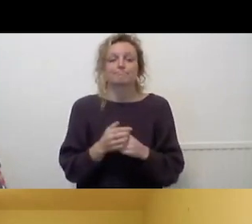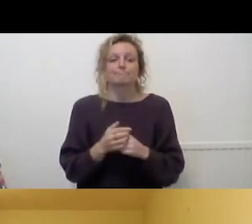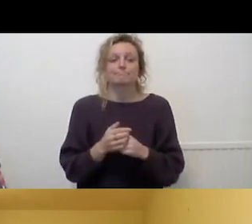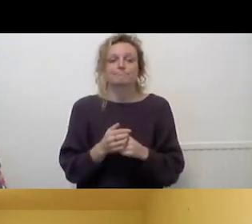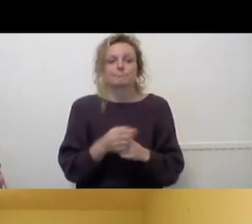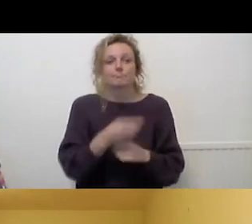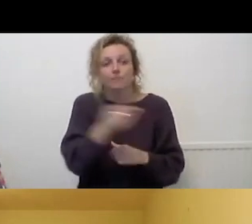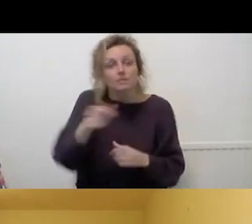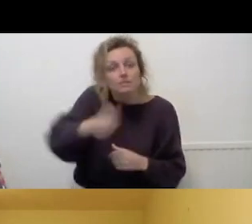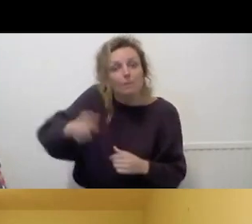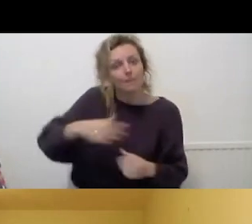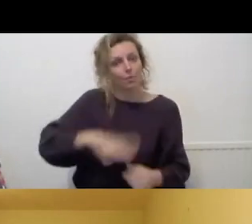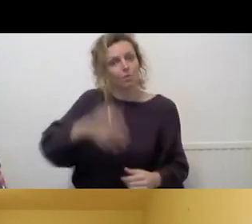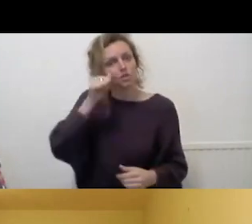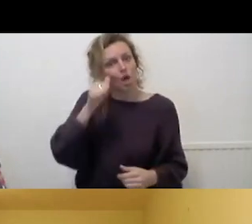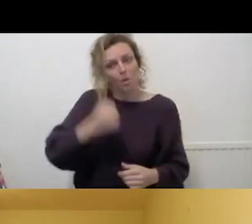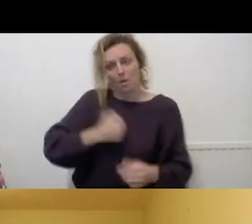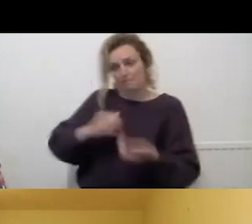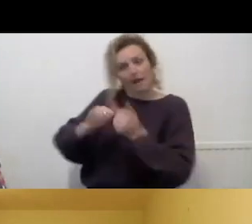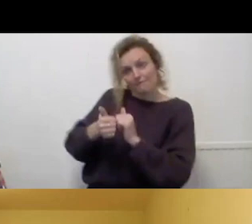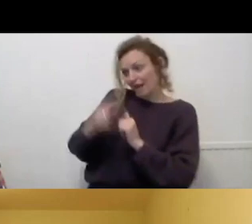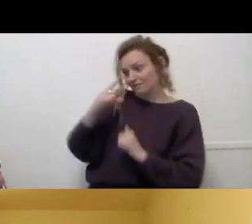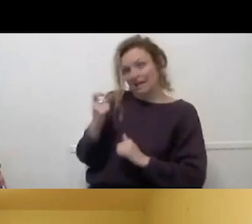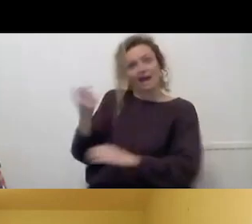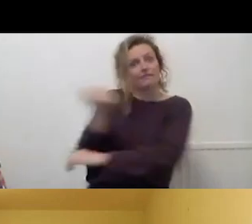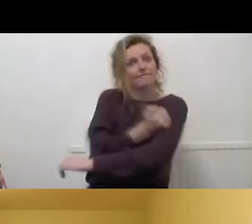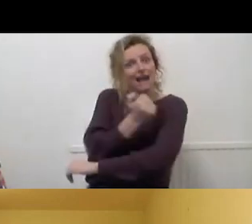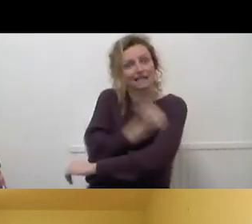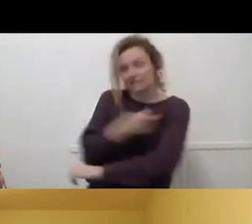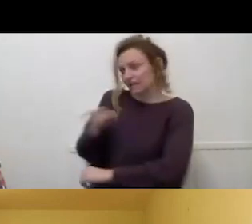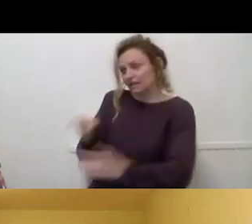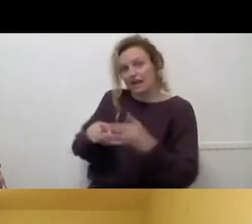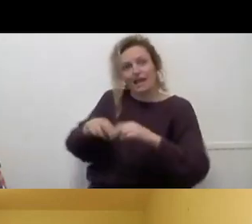if they don't have their papers? this vaccine is for everybody papers or no papers.